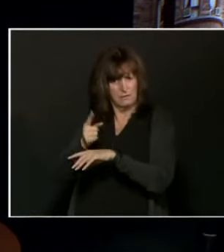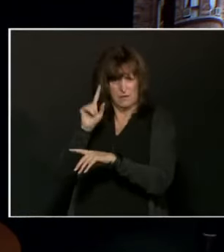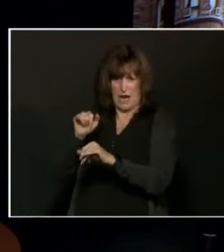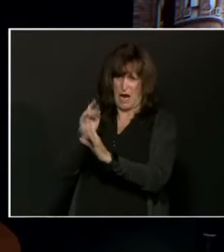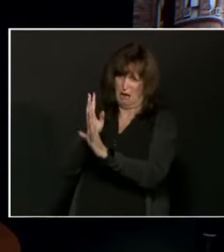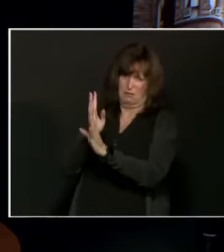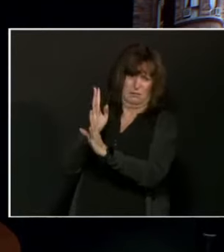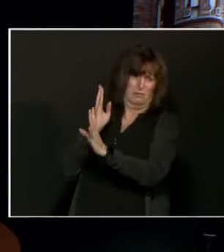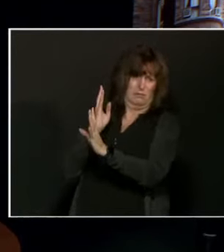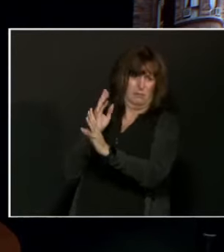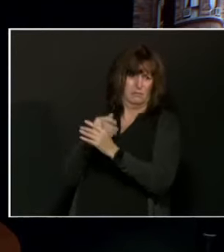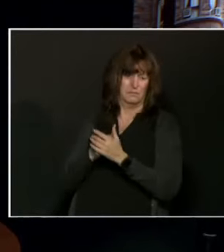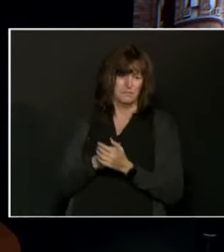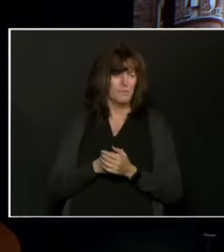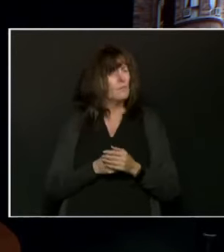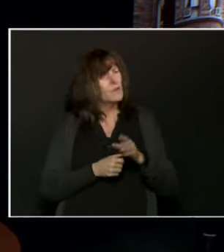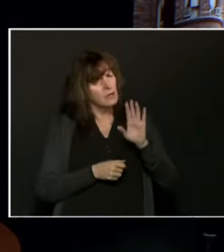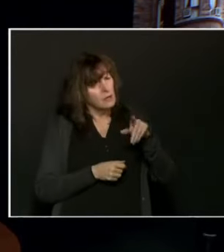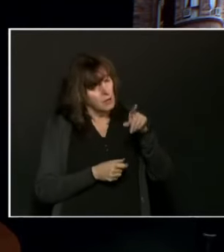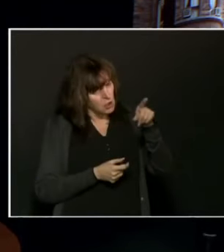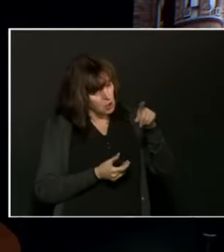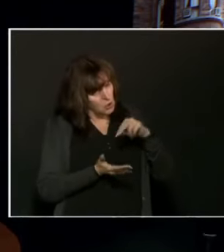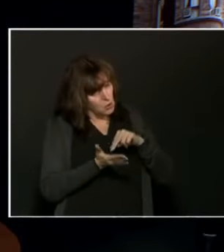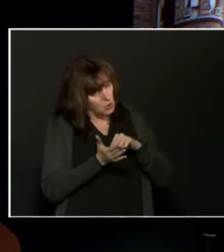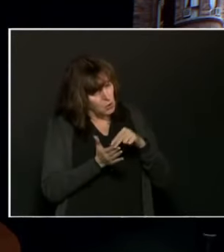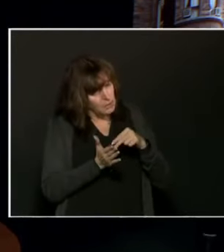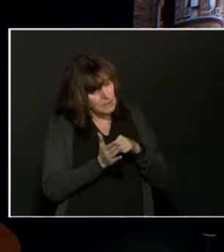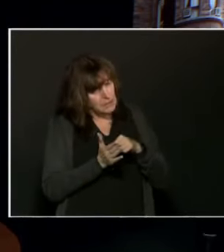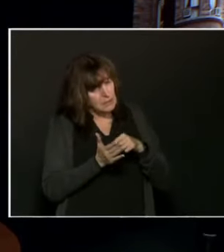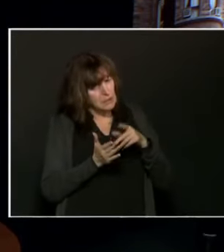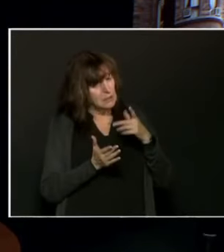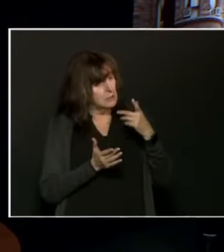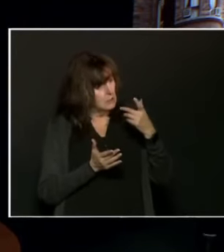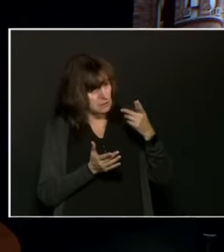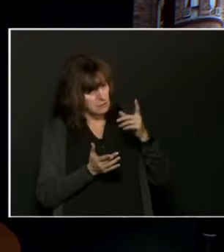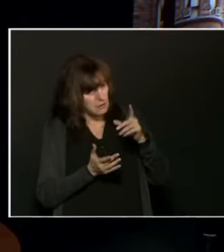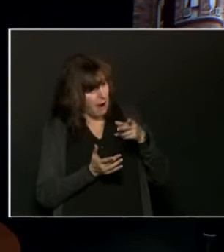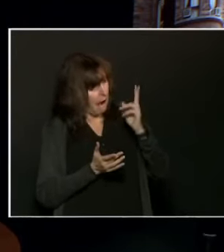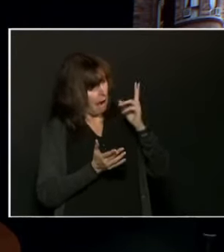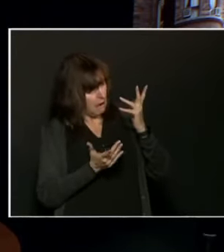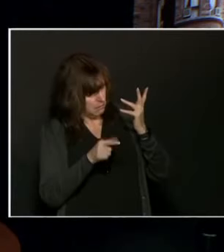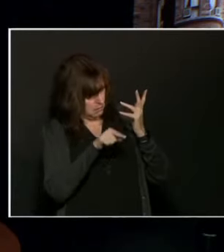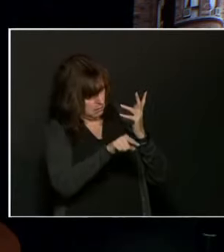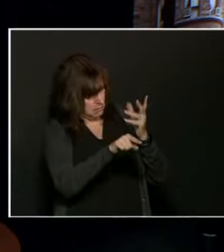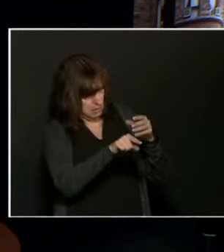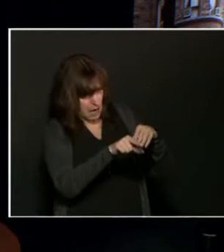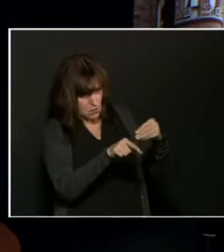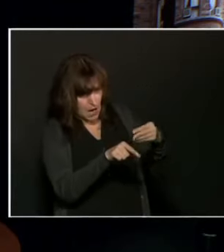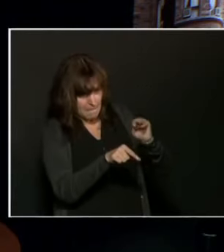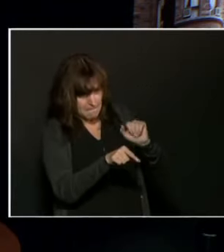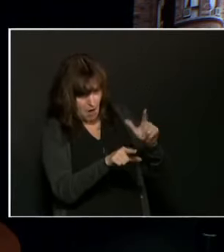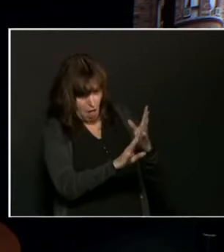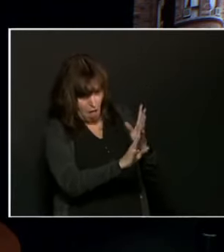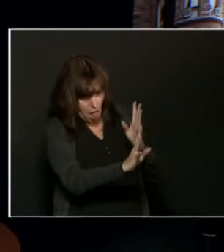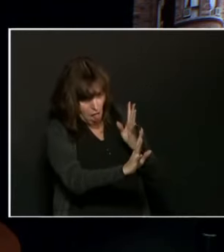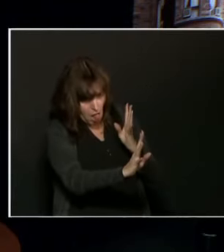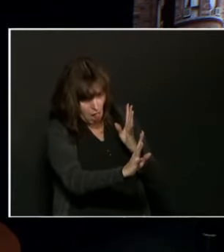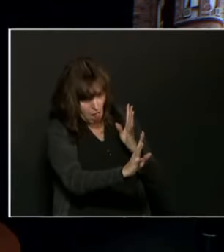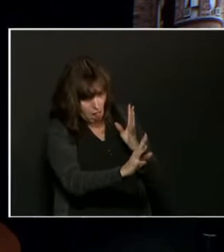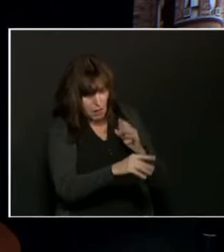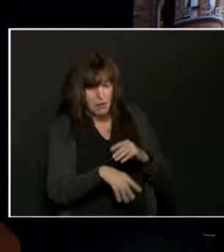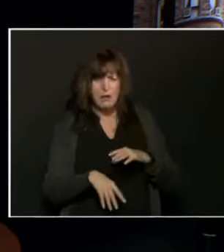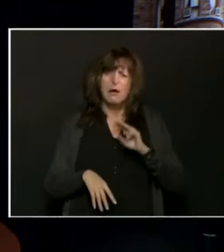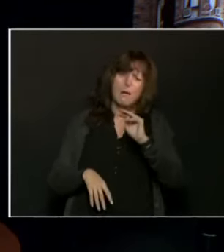TYPES OF SETTINGS?